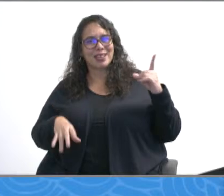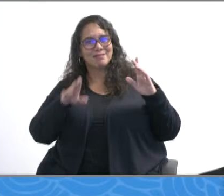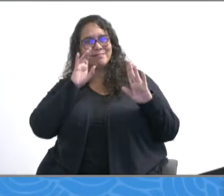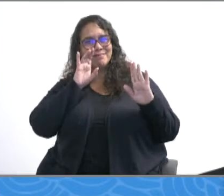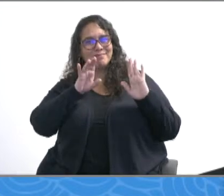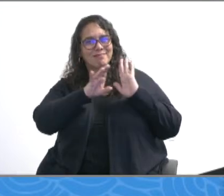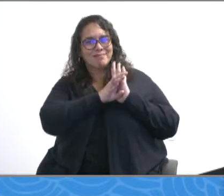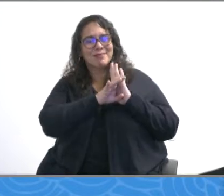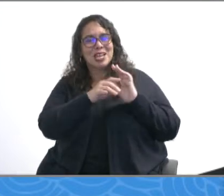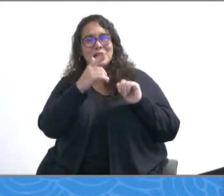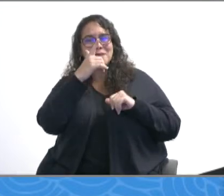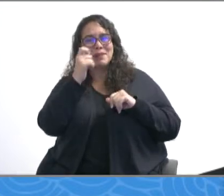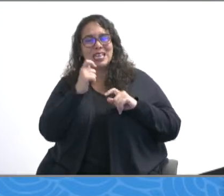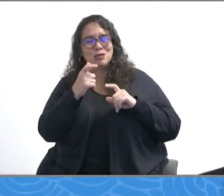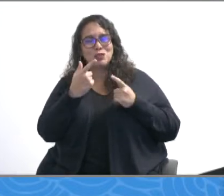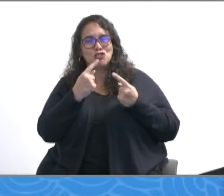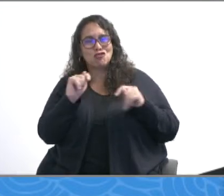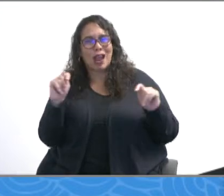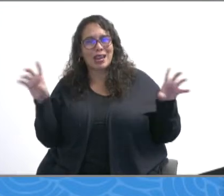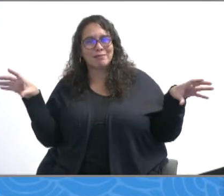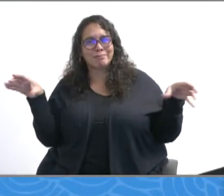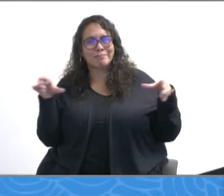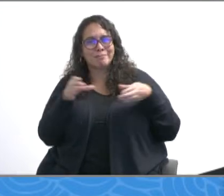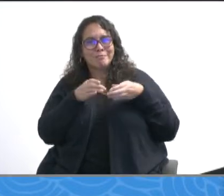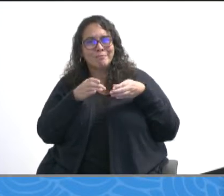an infographic that captures